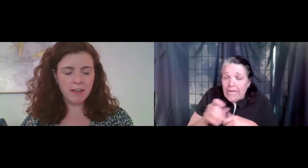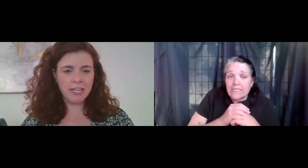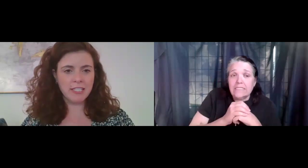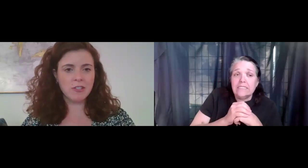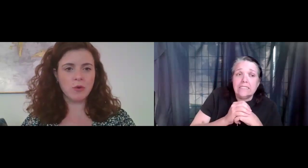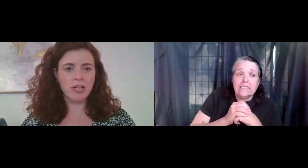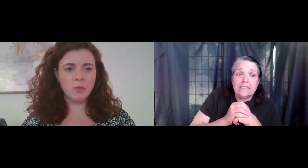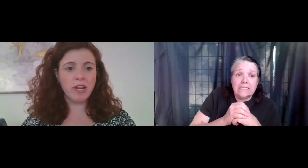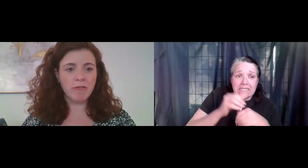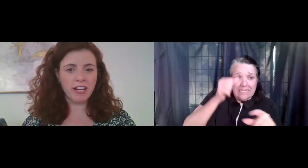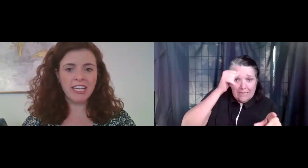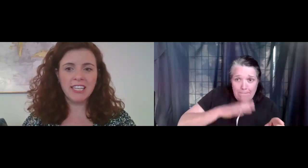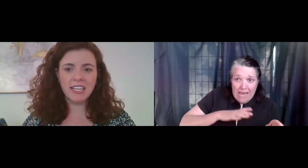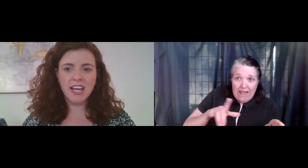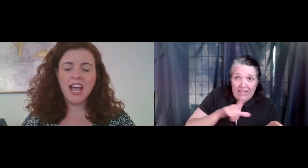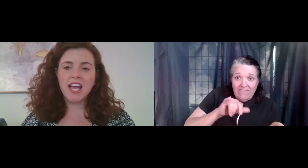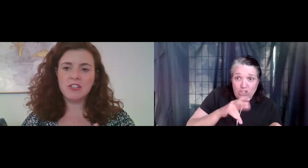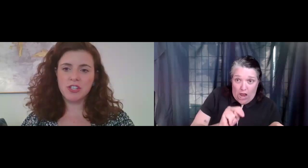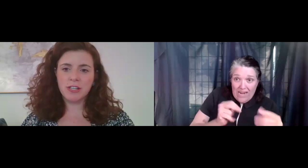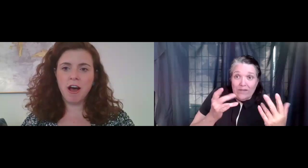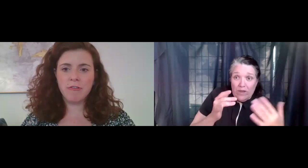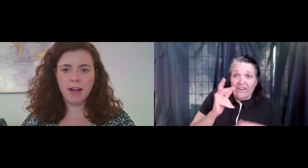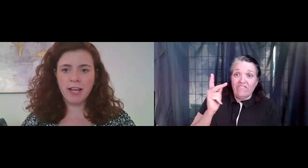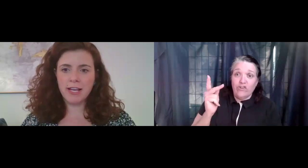left hand of the screen is waiting for a kidney, and Sheila on the right